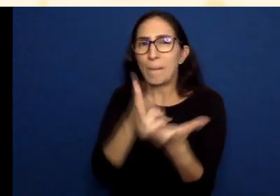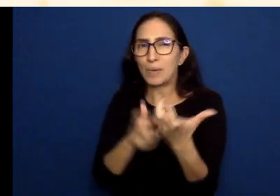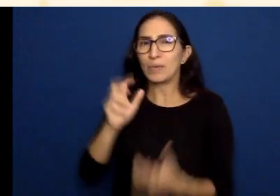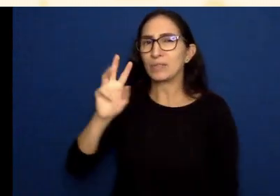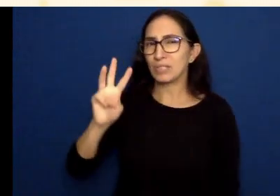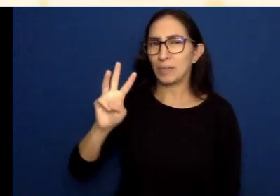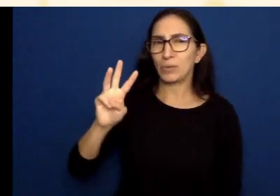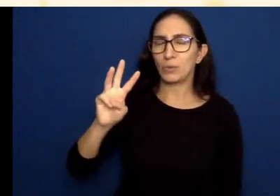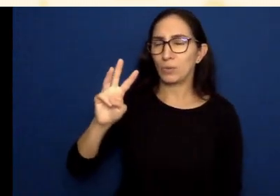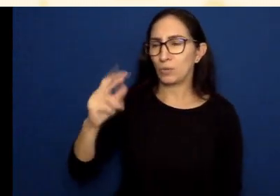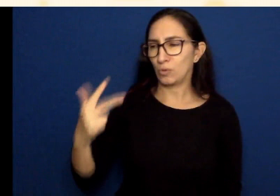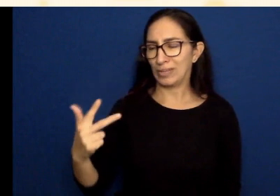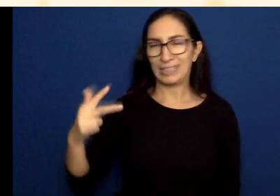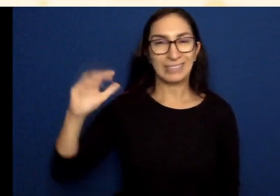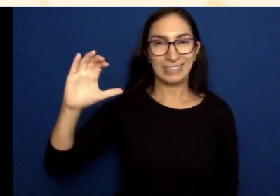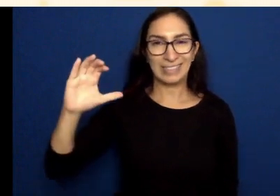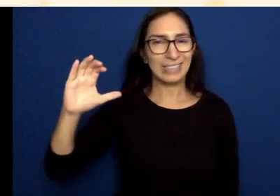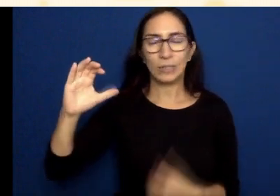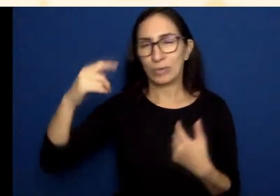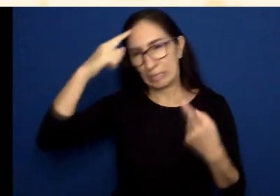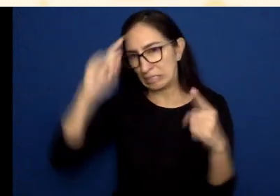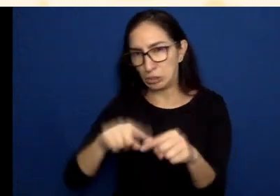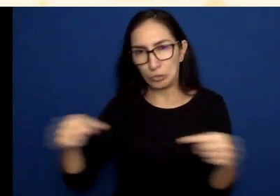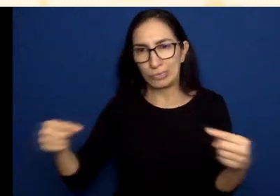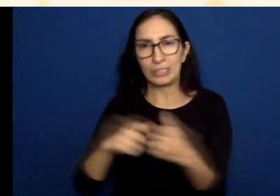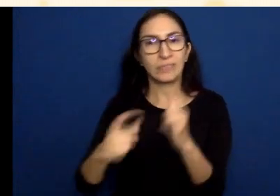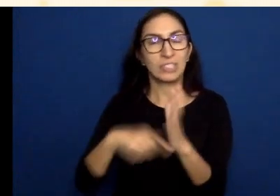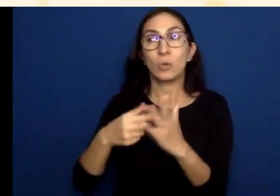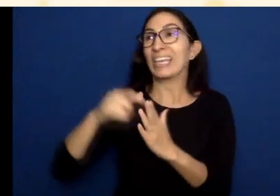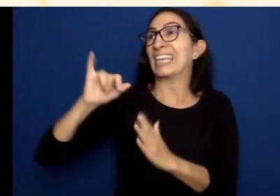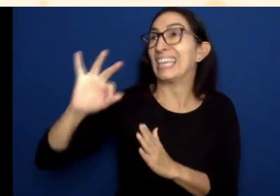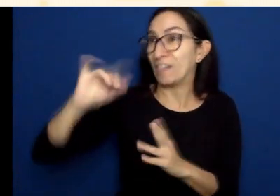But it's very clear in the guidelines if we're referring to WCAG 2.1.